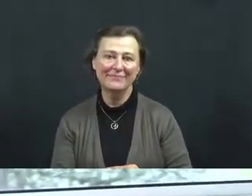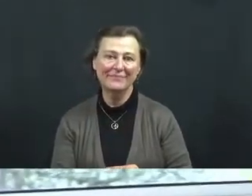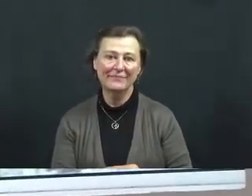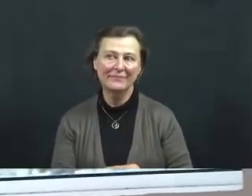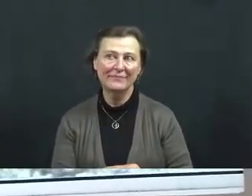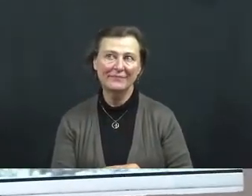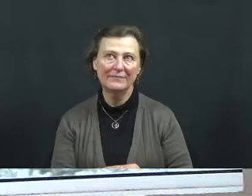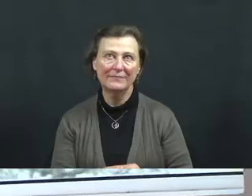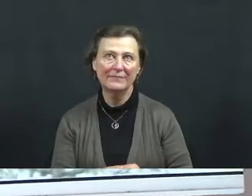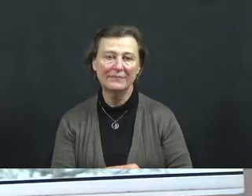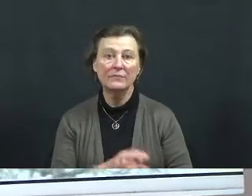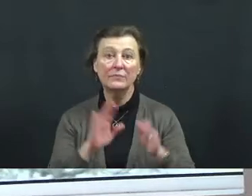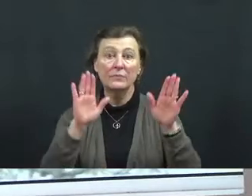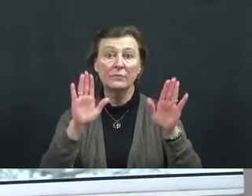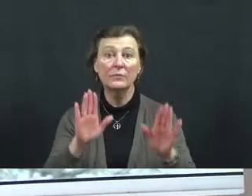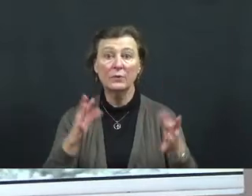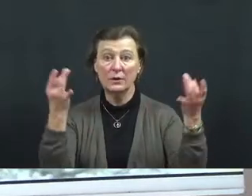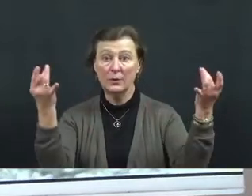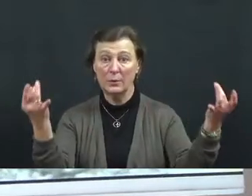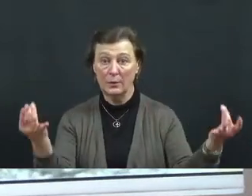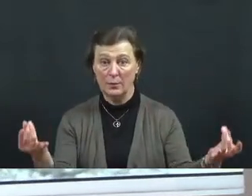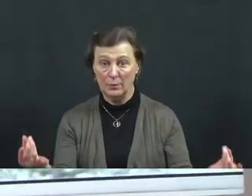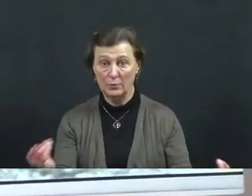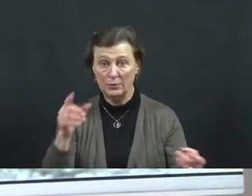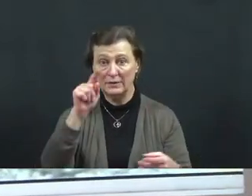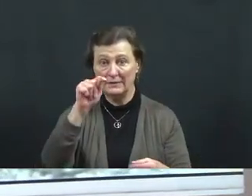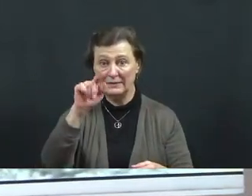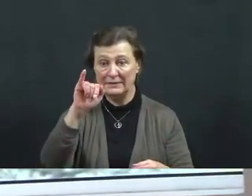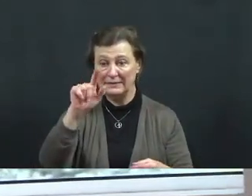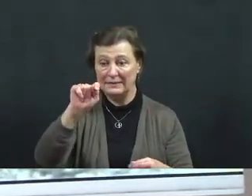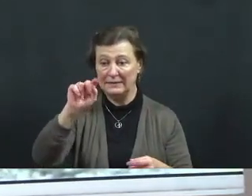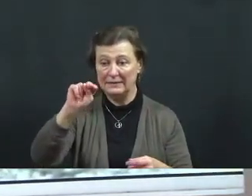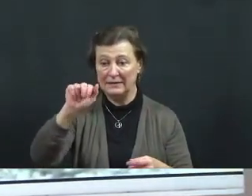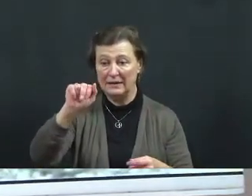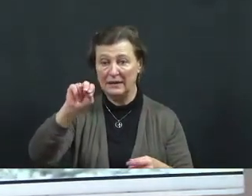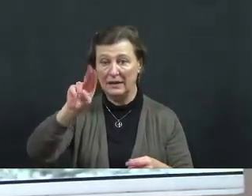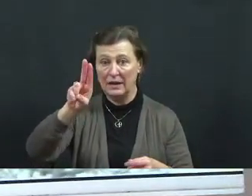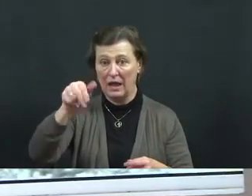The great Buddhist sage, Thich Nhat Hanh, has given us the phrase “inter-being”.